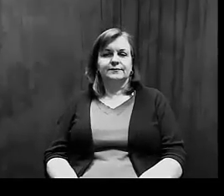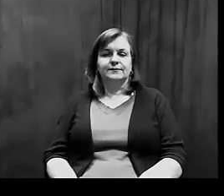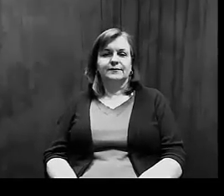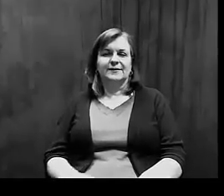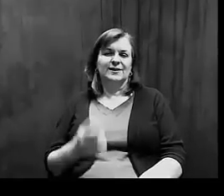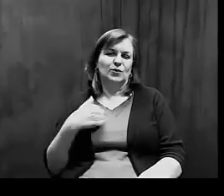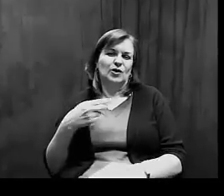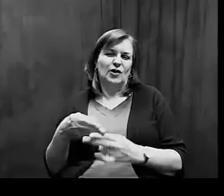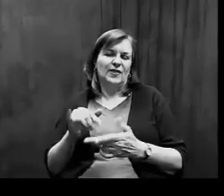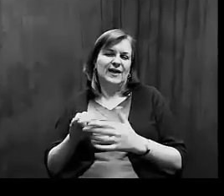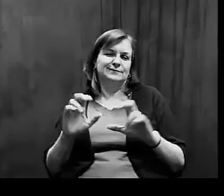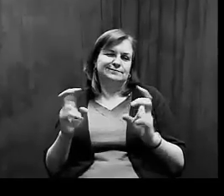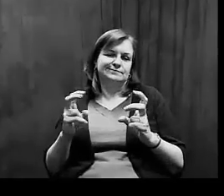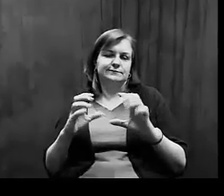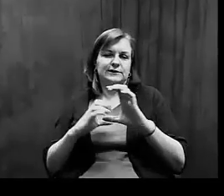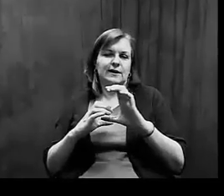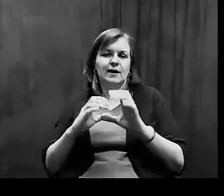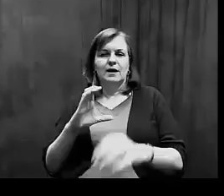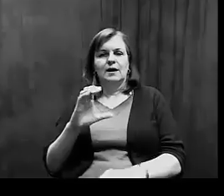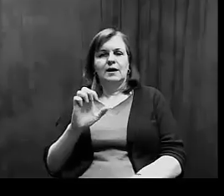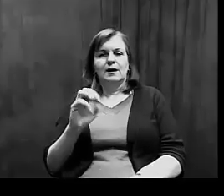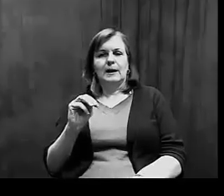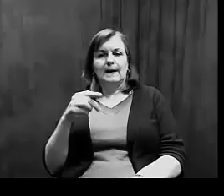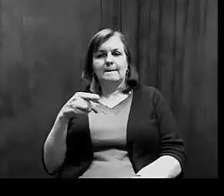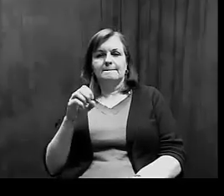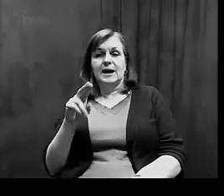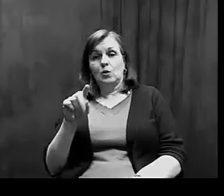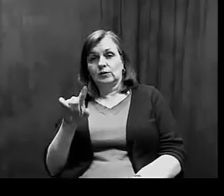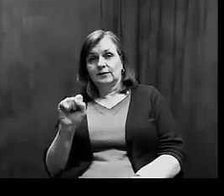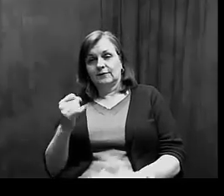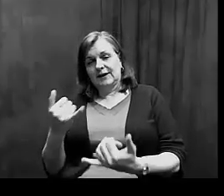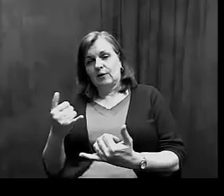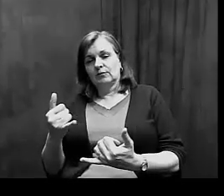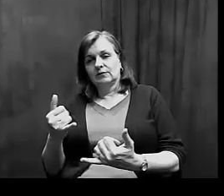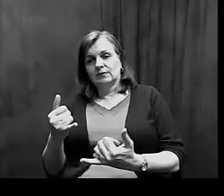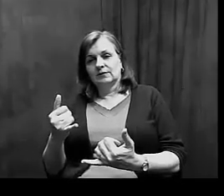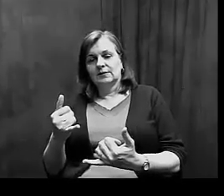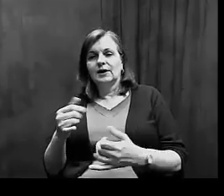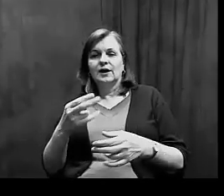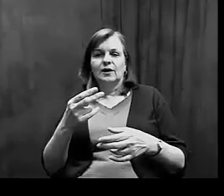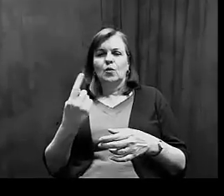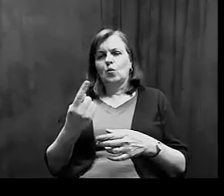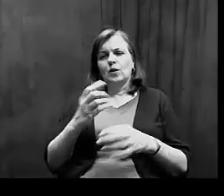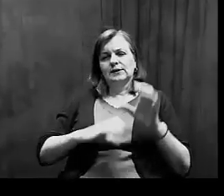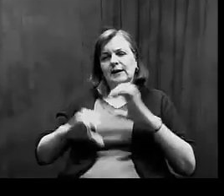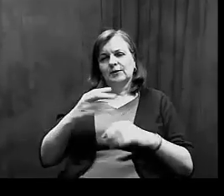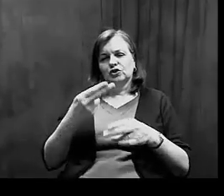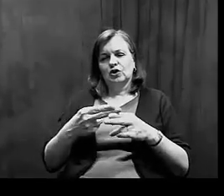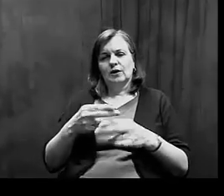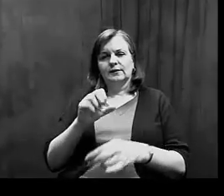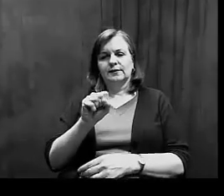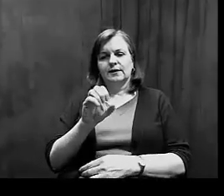call them compounds for now is sonic hedgehog